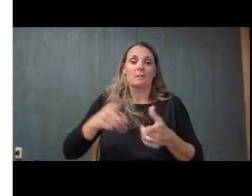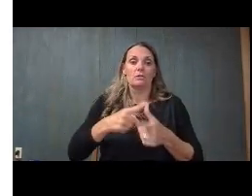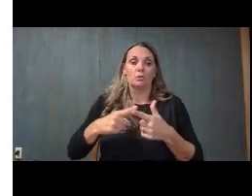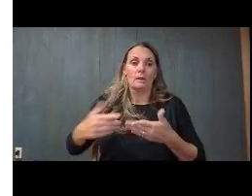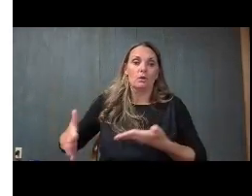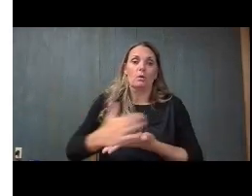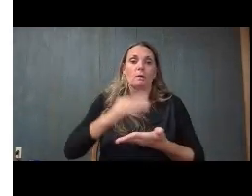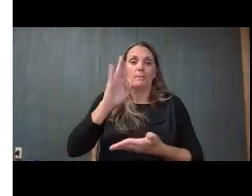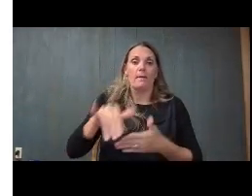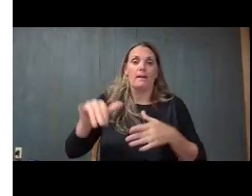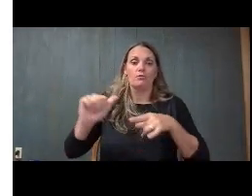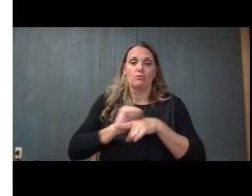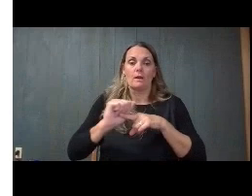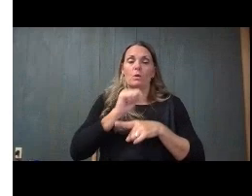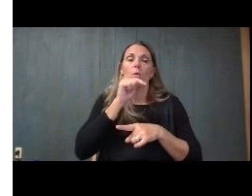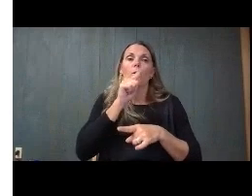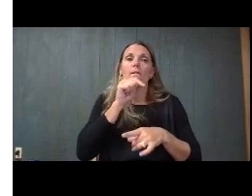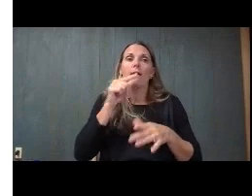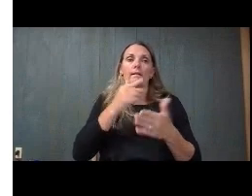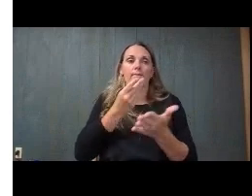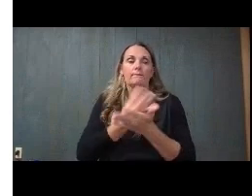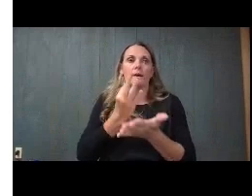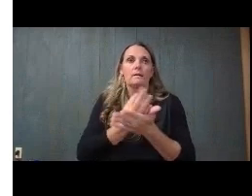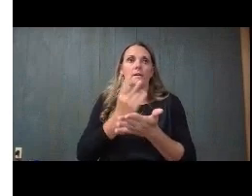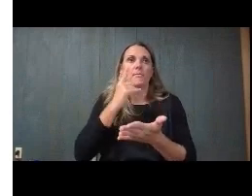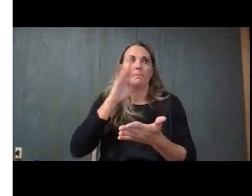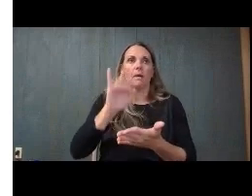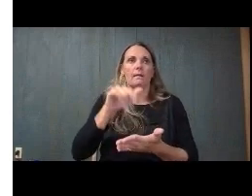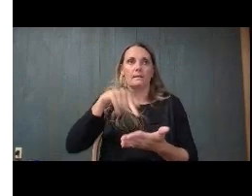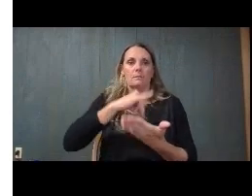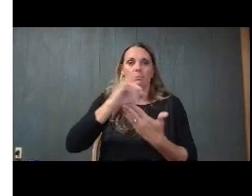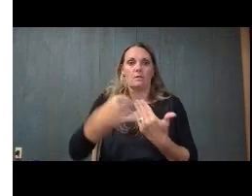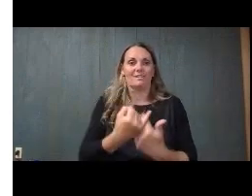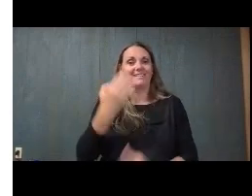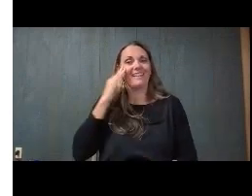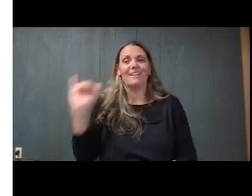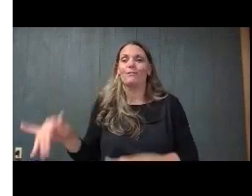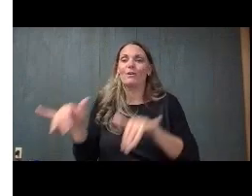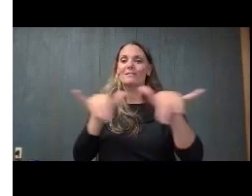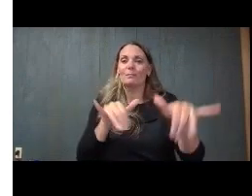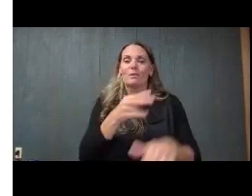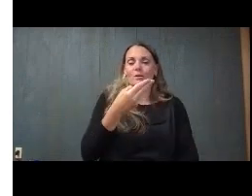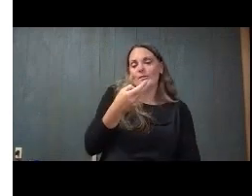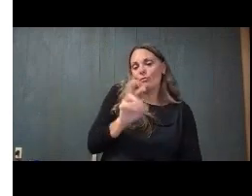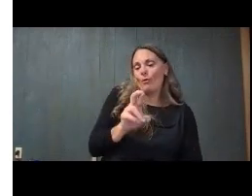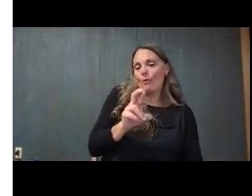through this project. For example, human resources training like sexual harassment